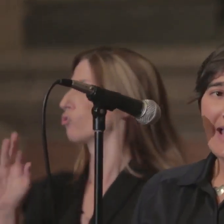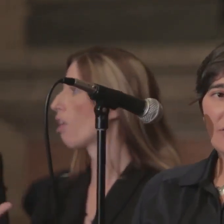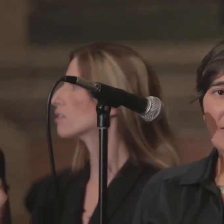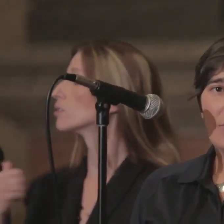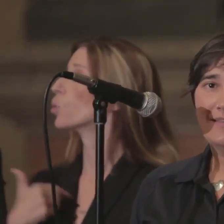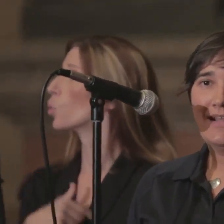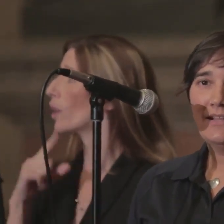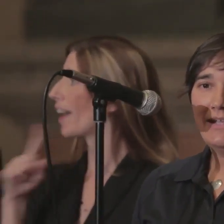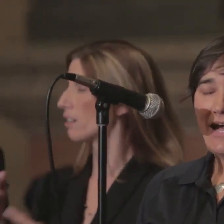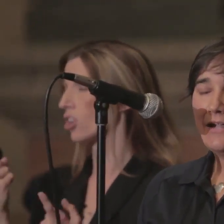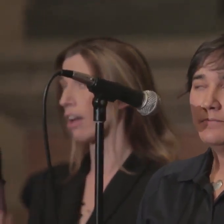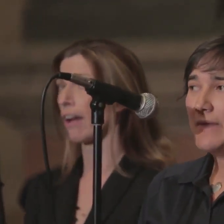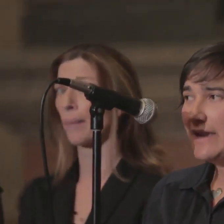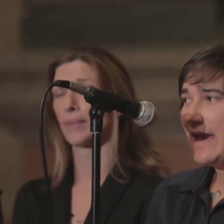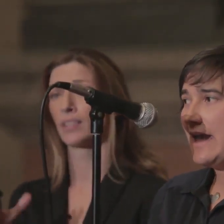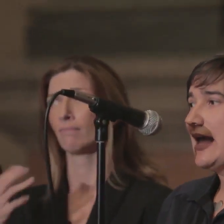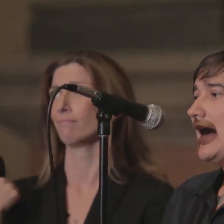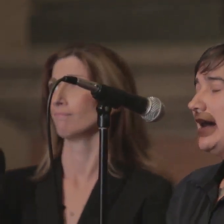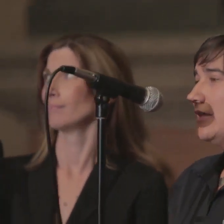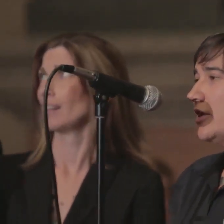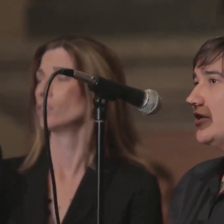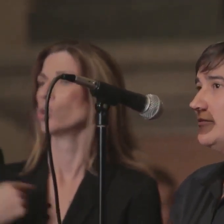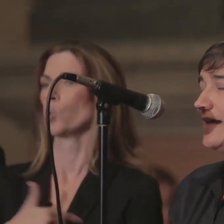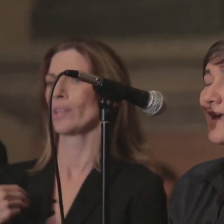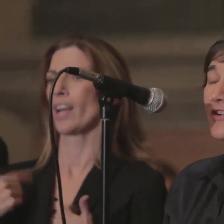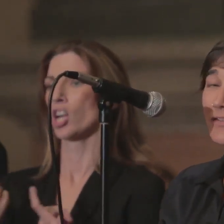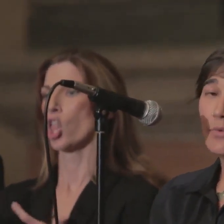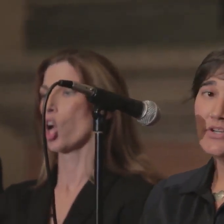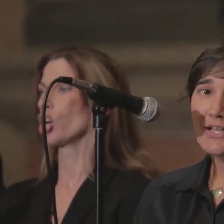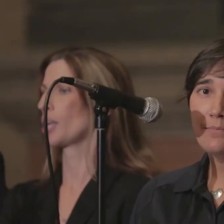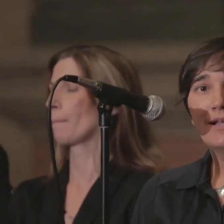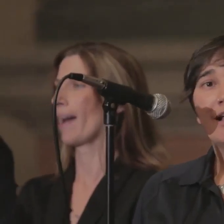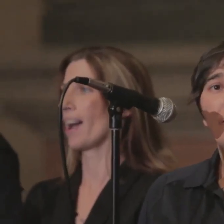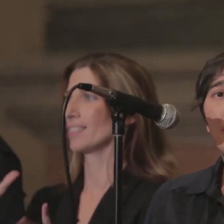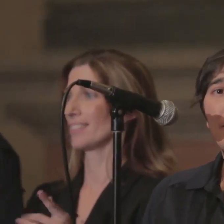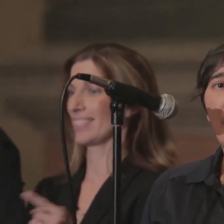We actually coincidentally Monday had a large mass casualty workshop where we were